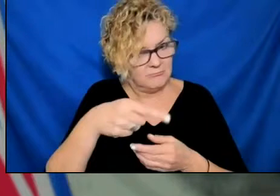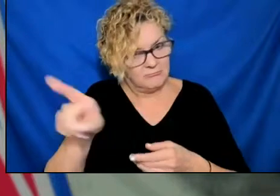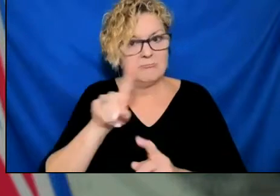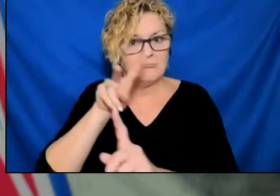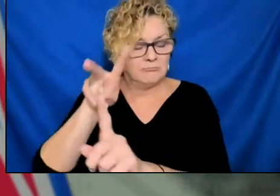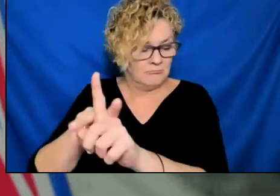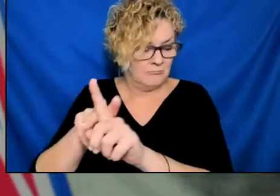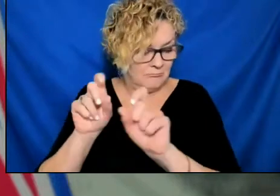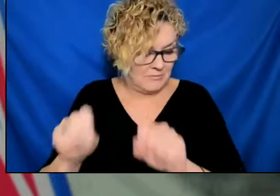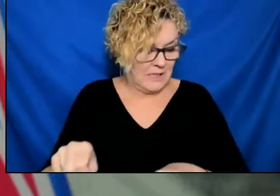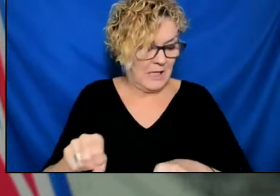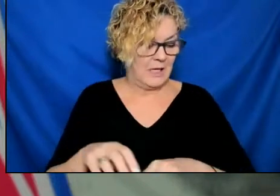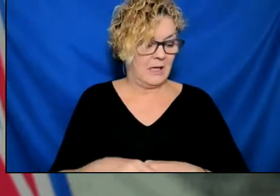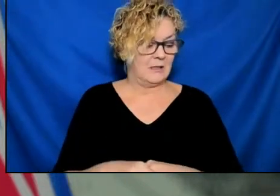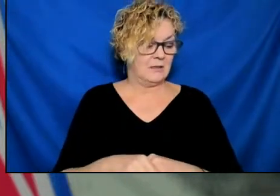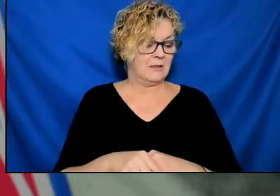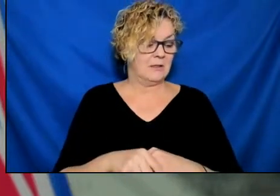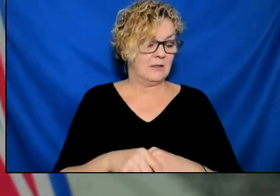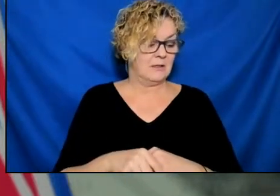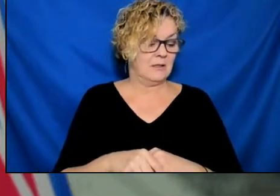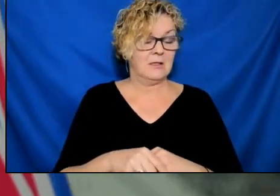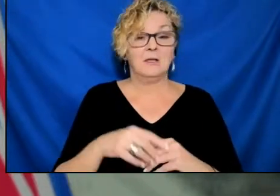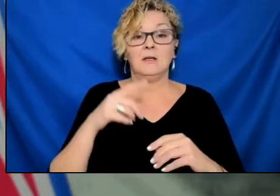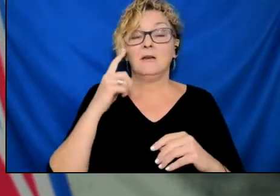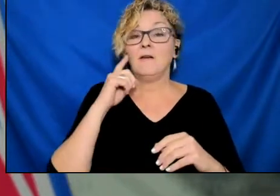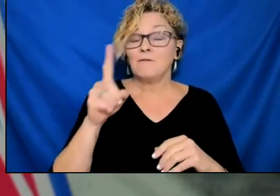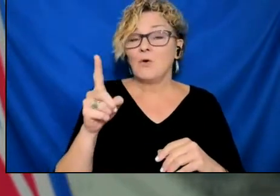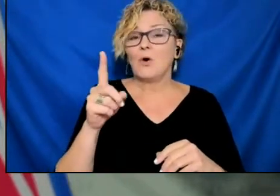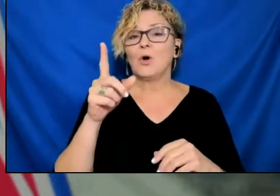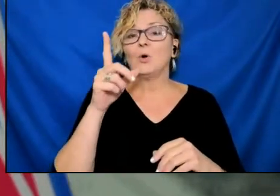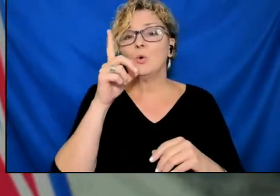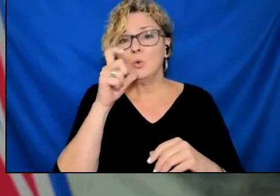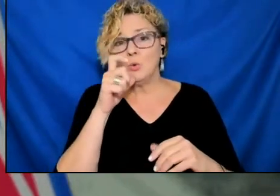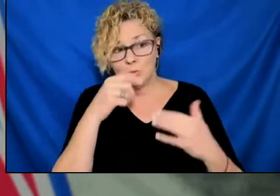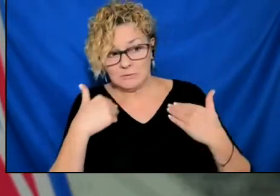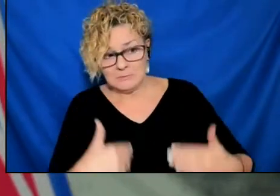intervals.